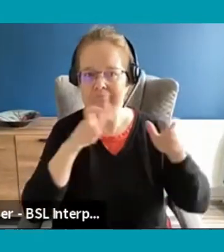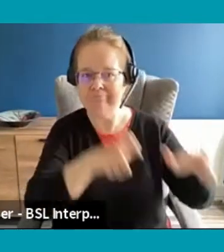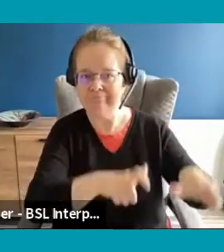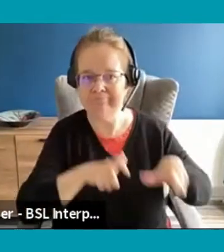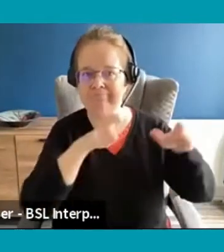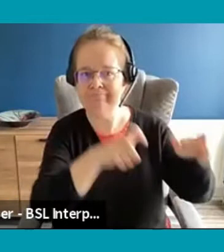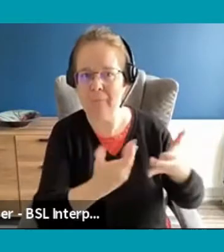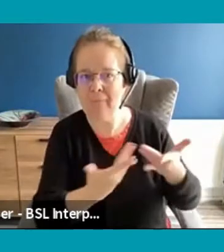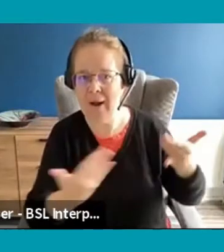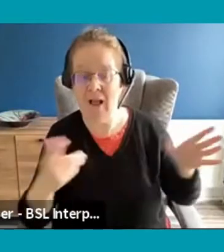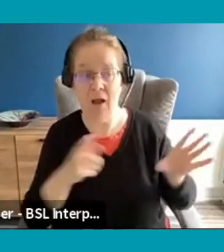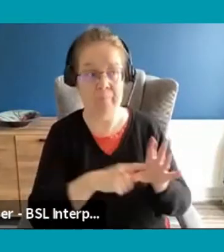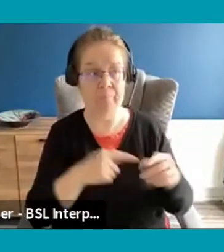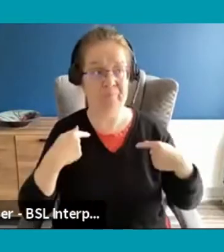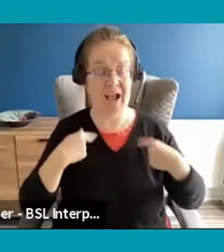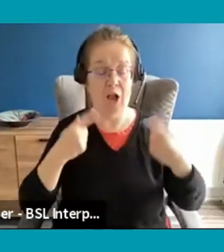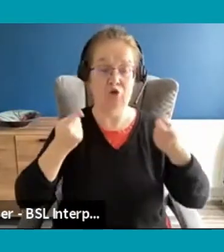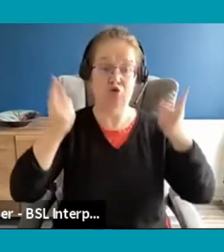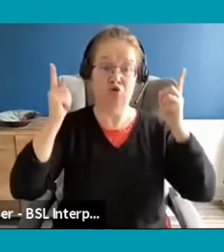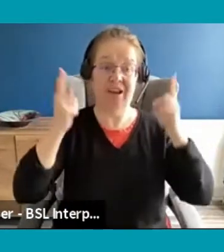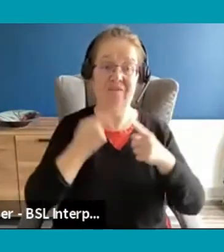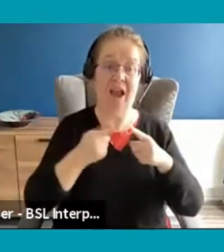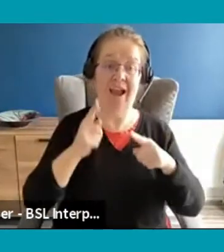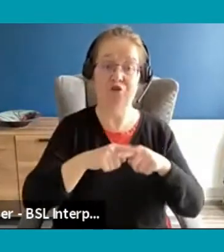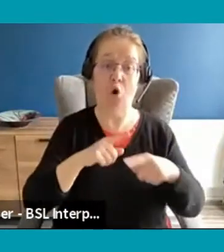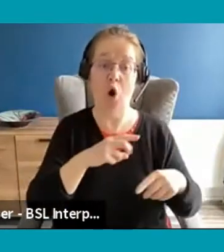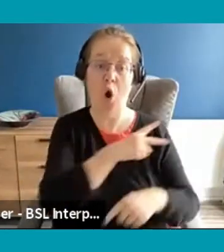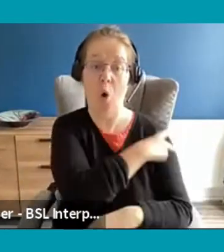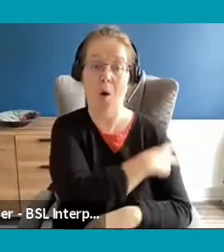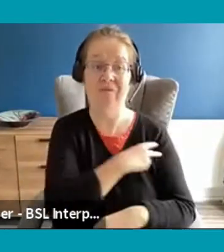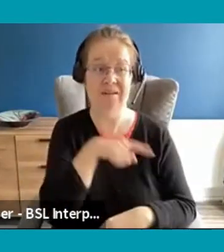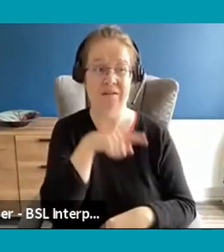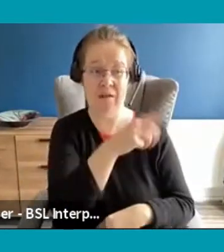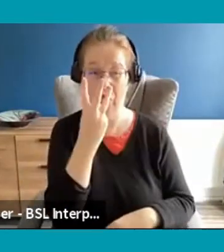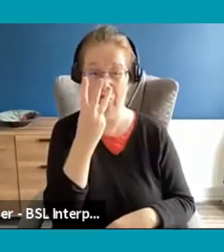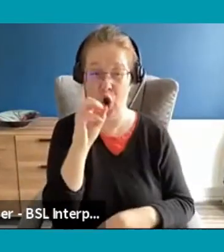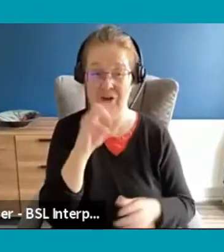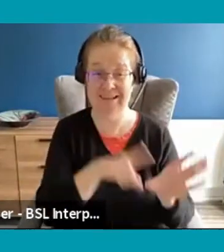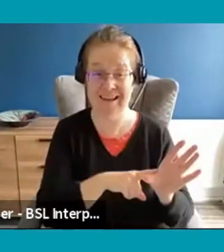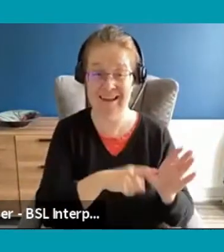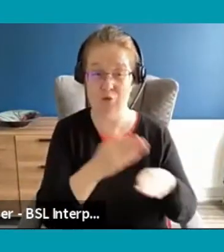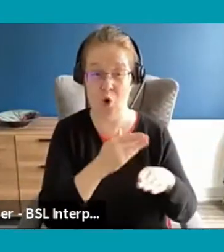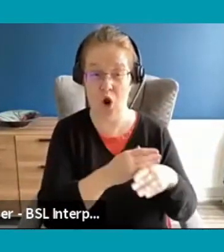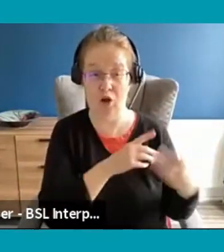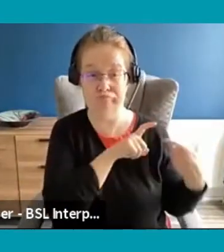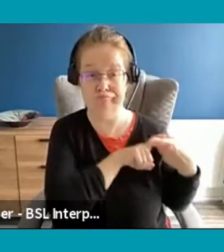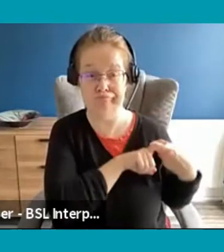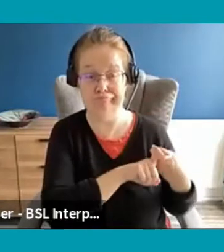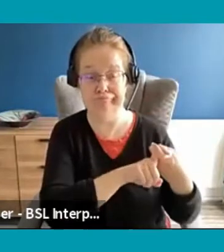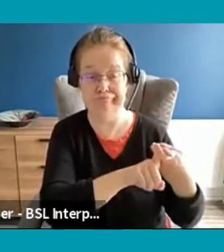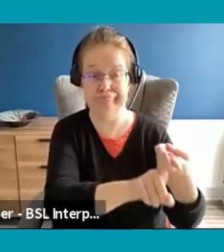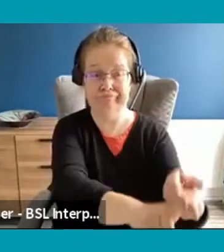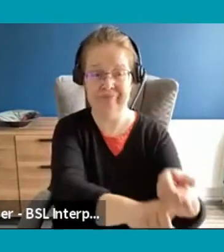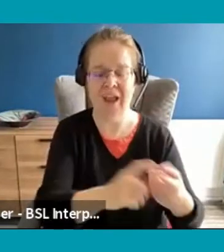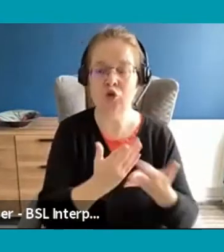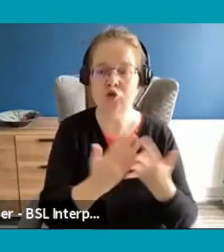our Chief Operating Officer has been with us now for 30 years and you know, there's there's so many people within